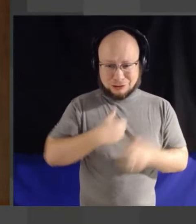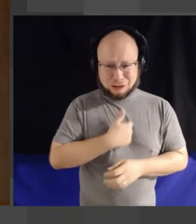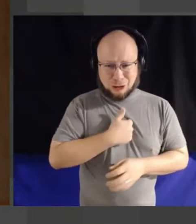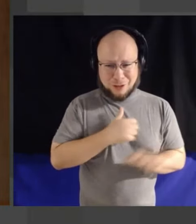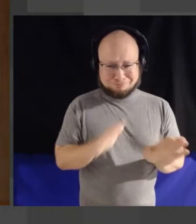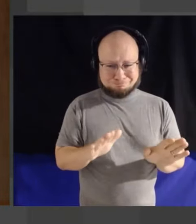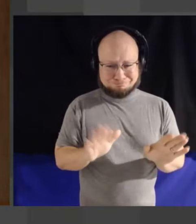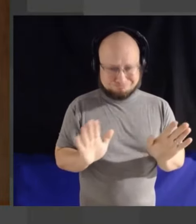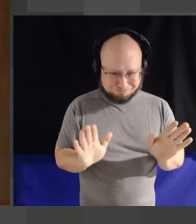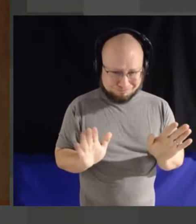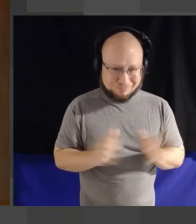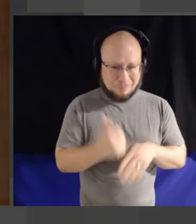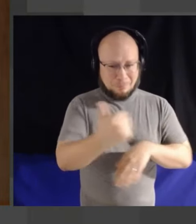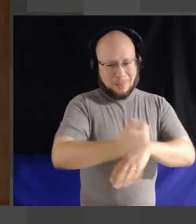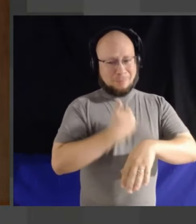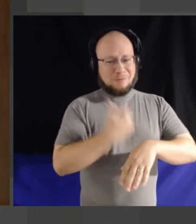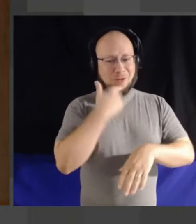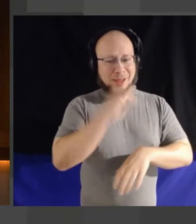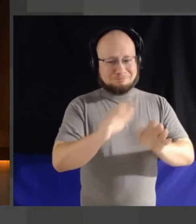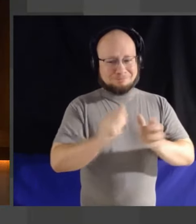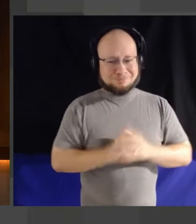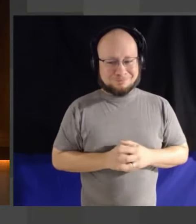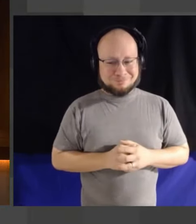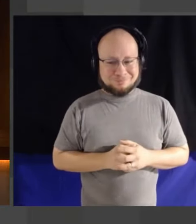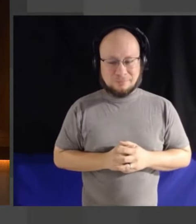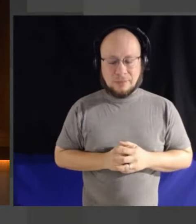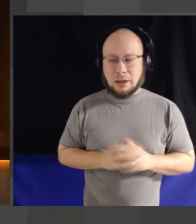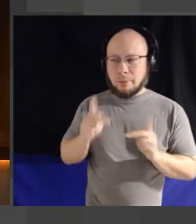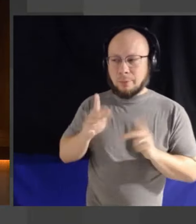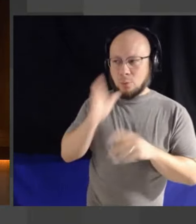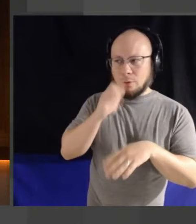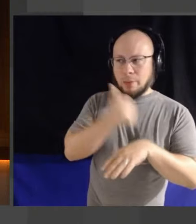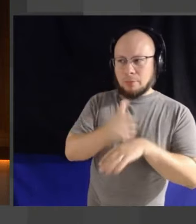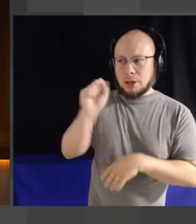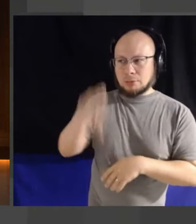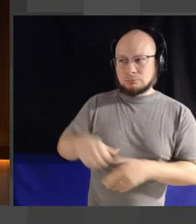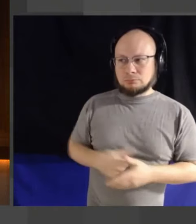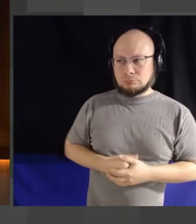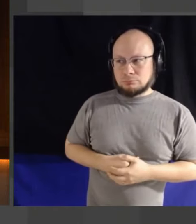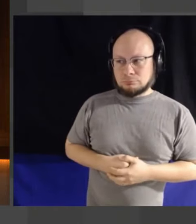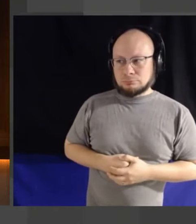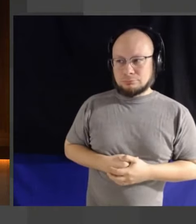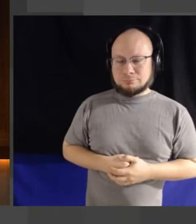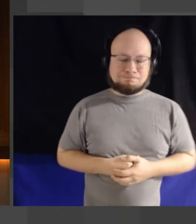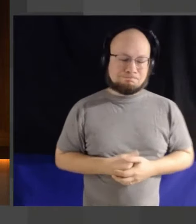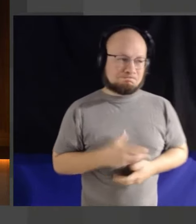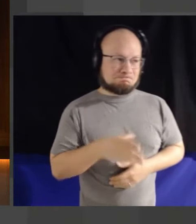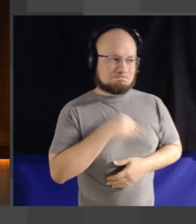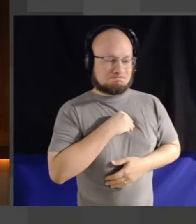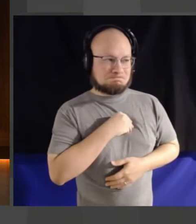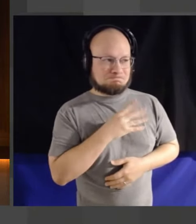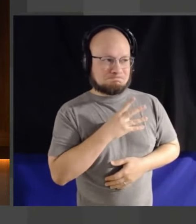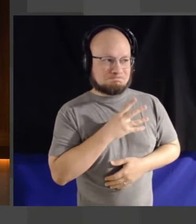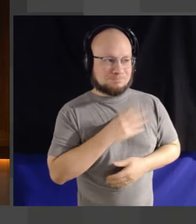DECIDE HOW DIFFICULT THE BOSSES ARE SO I'M SORRY ABOUT THAT ONE. YOU CAN BLAME ME FOR THAT.